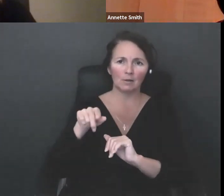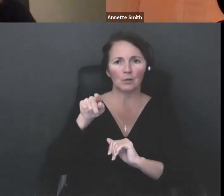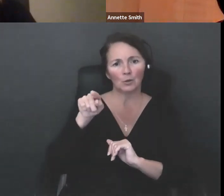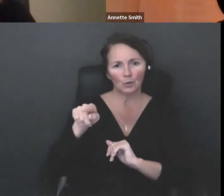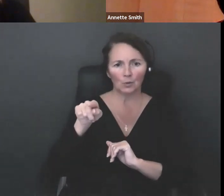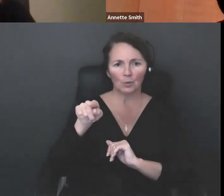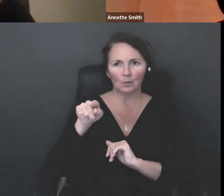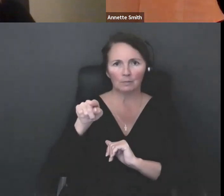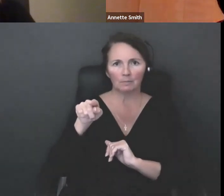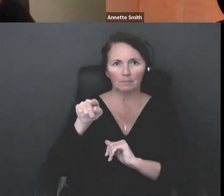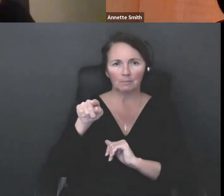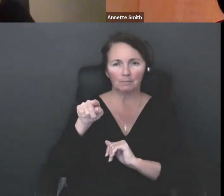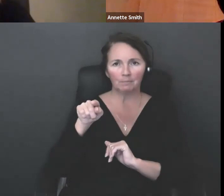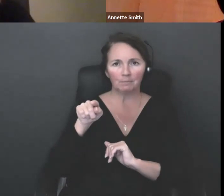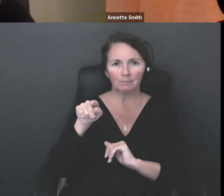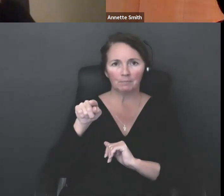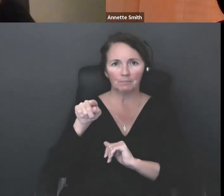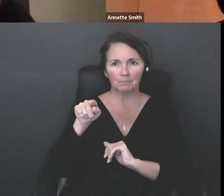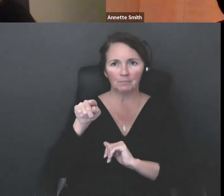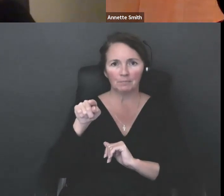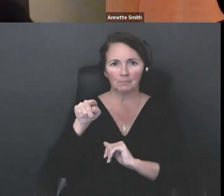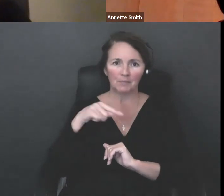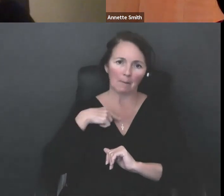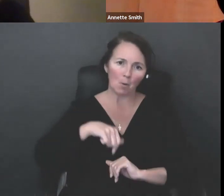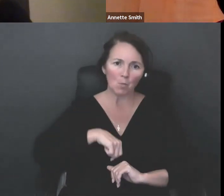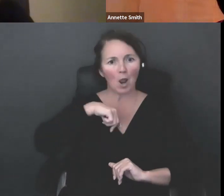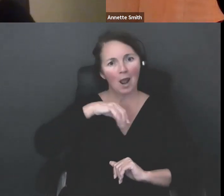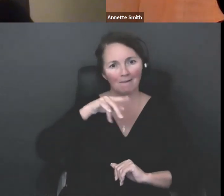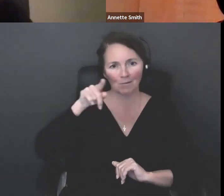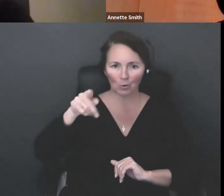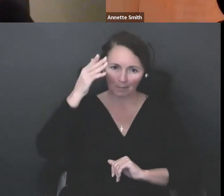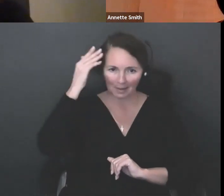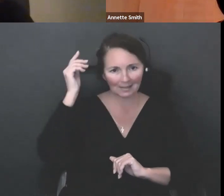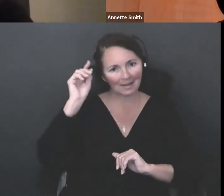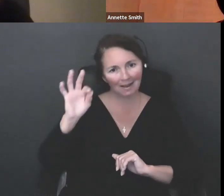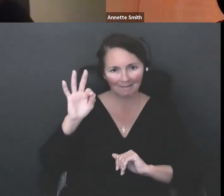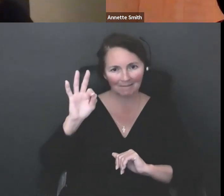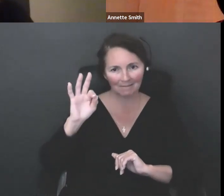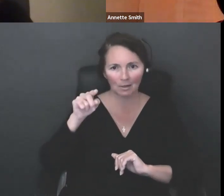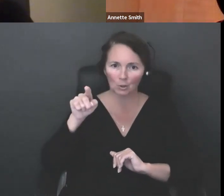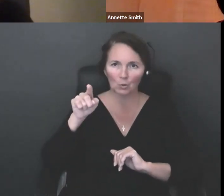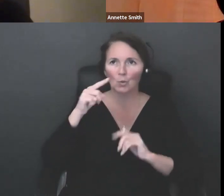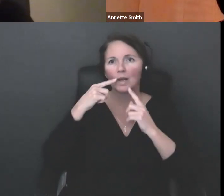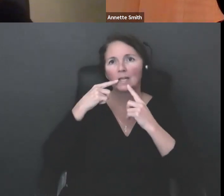what it was that you presented. I have a -- I have a disability, and I am a disability advocate.